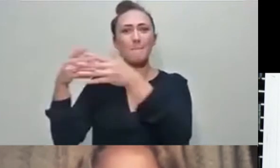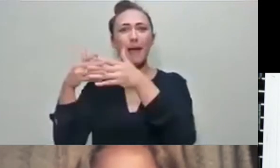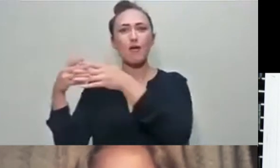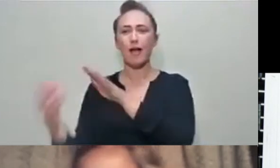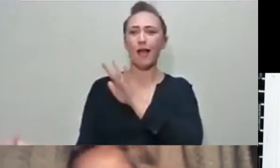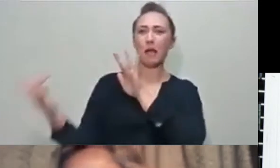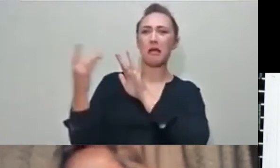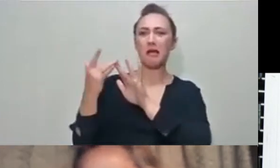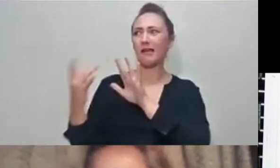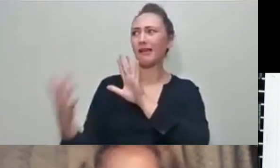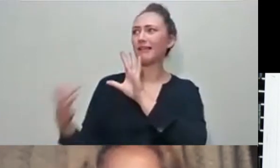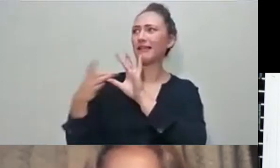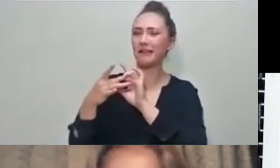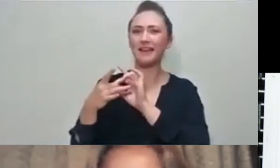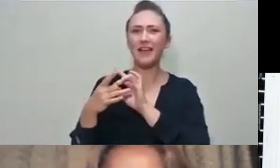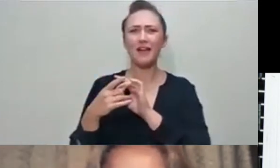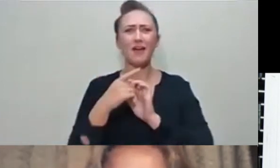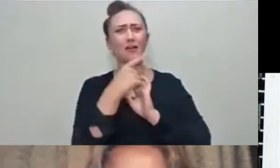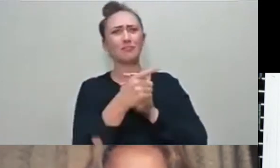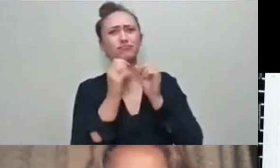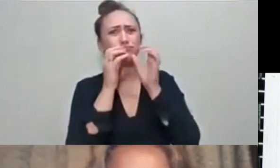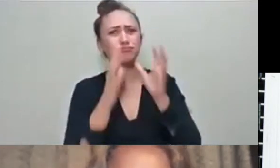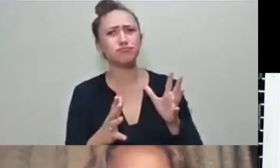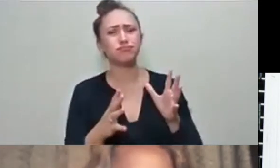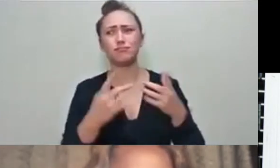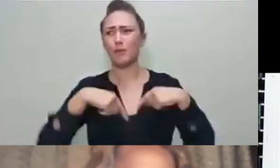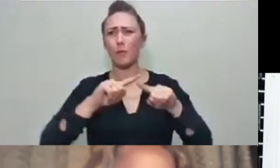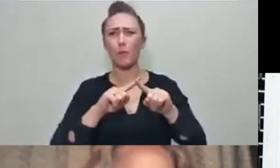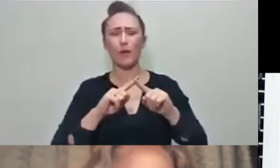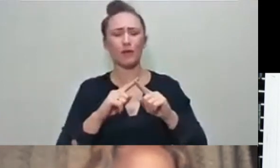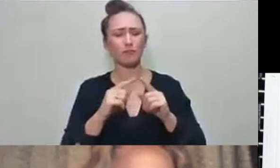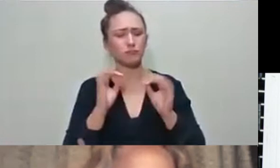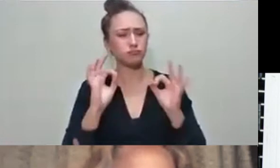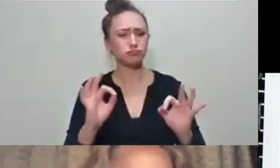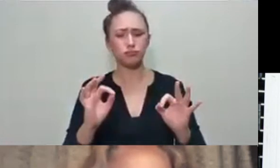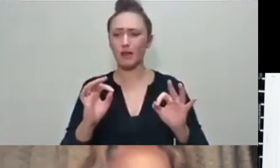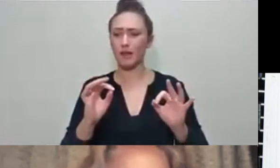you have been helping our training, our audio describers overseas